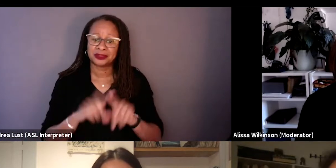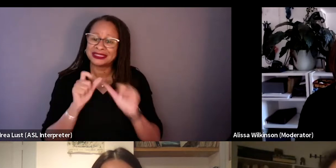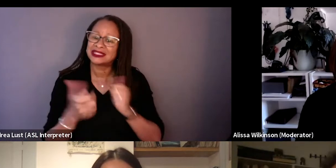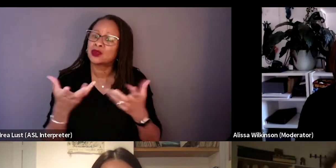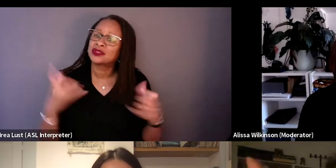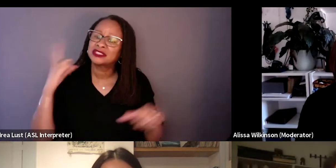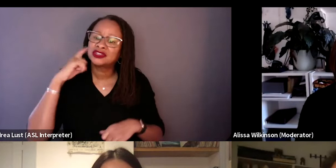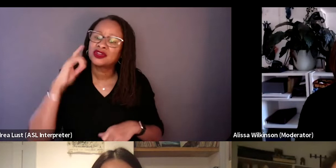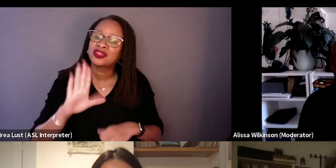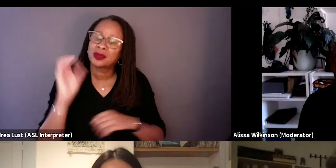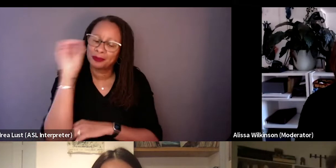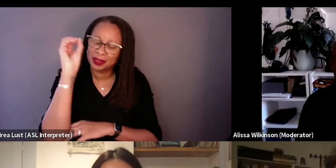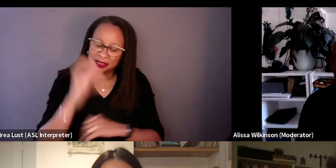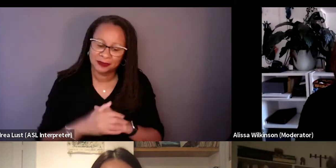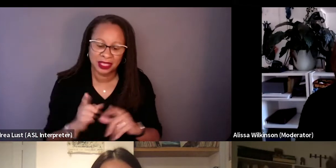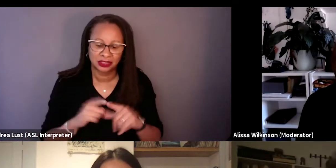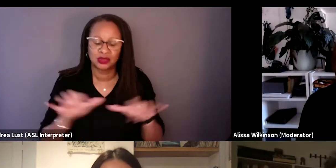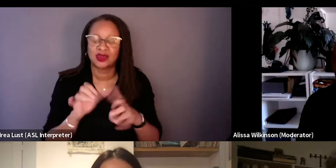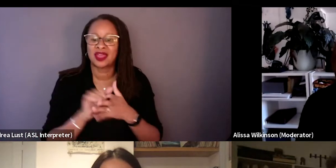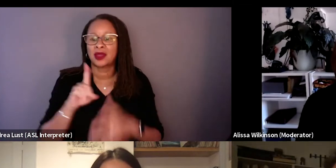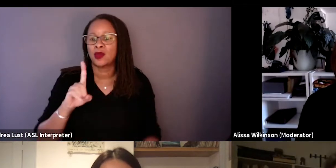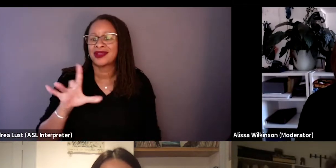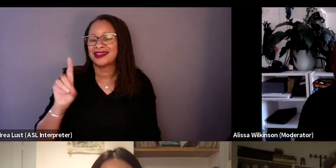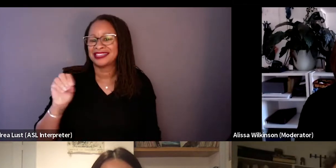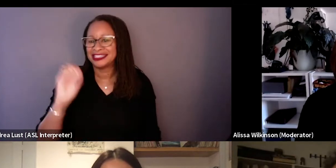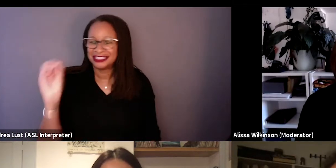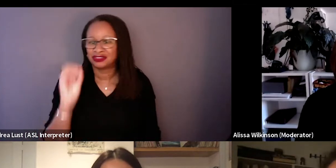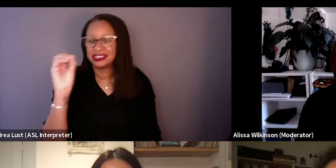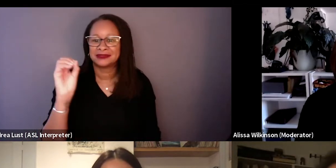their opinion to do the 180 or 360 degree actually, sorry.